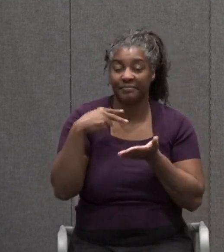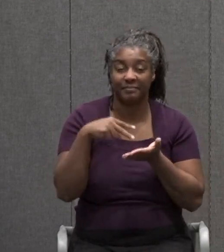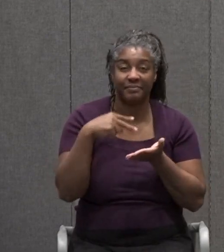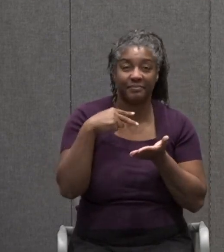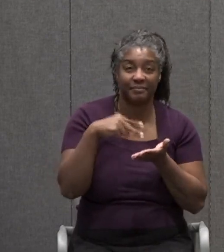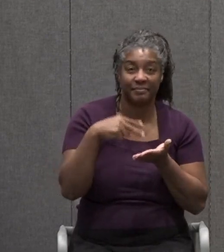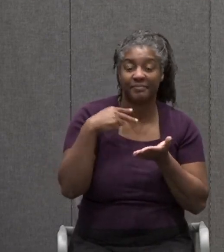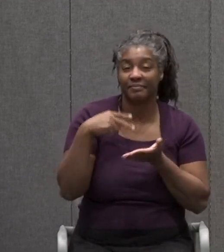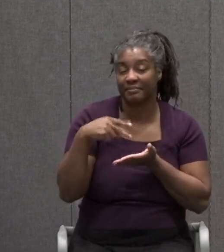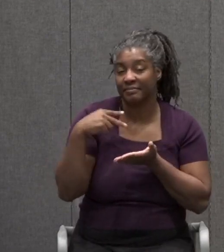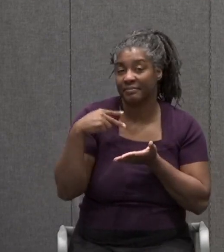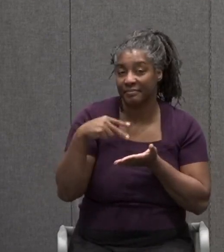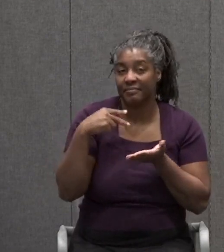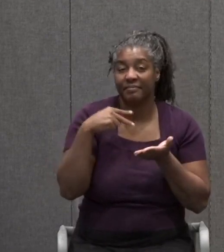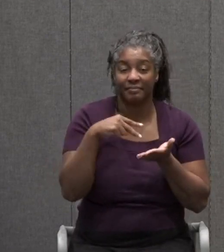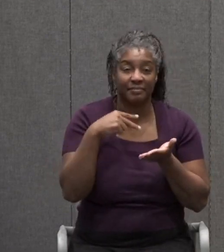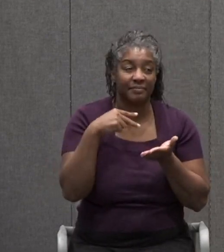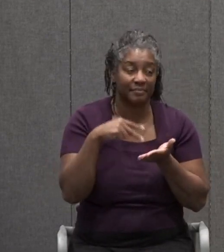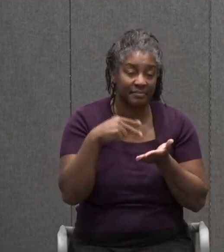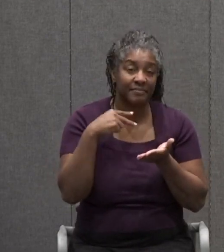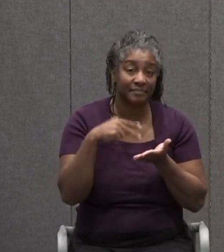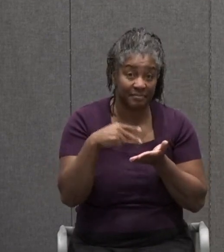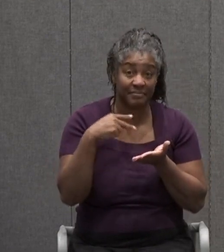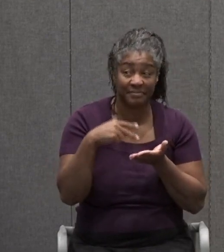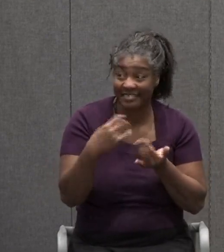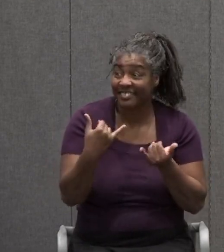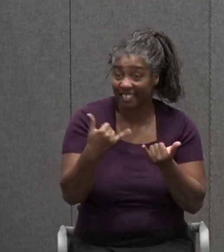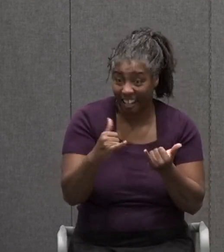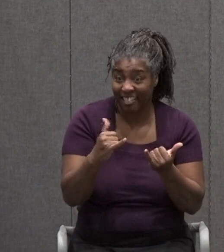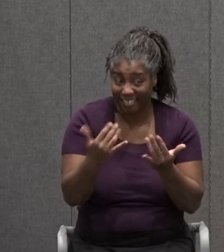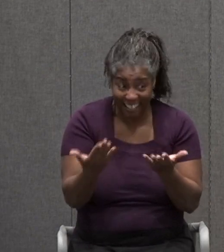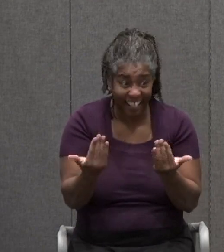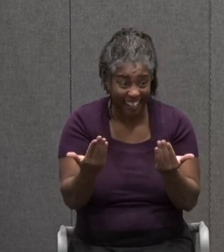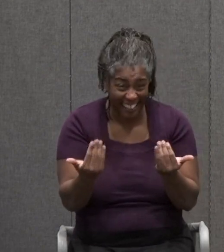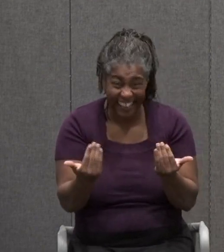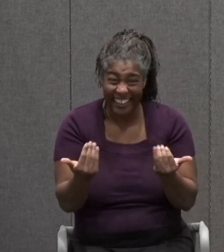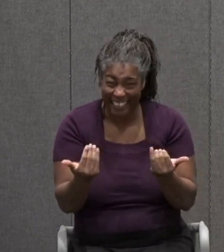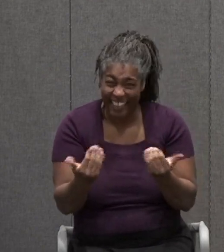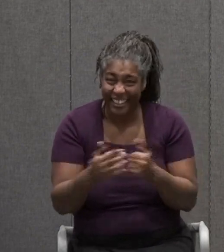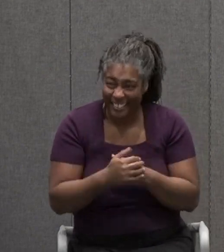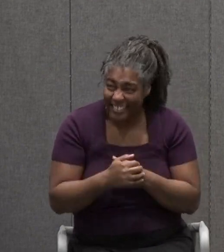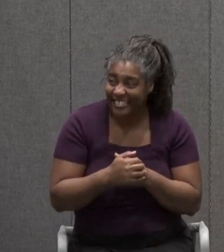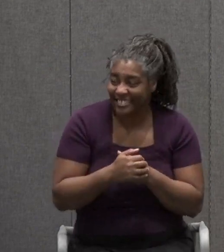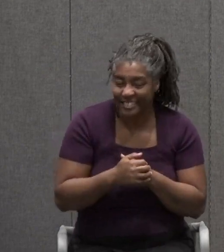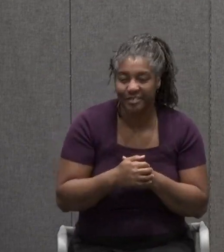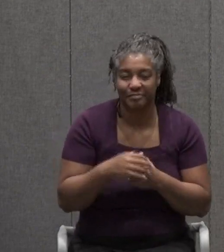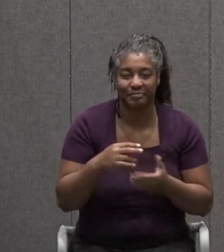Stay with me. You got this. Get those legs up. Knees high